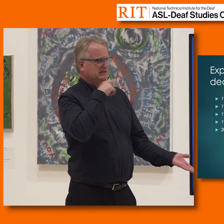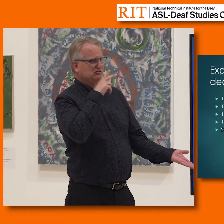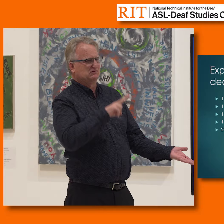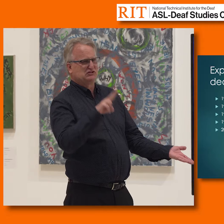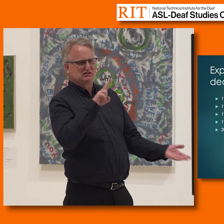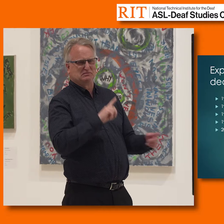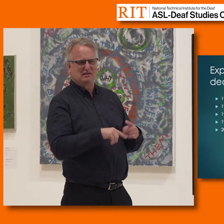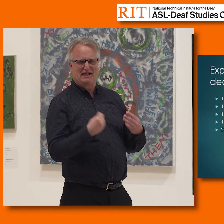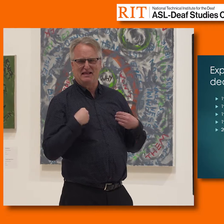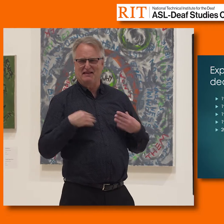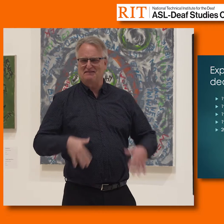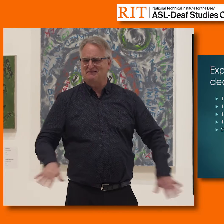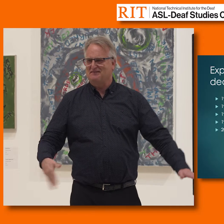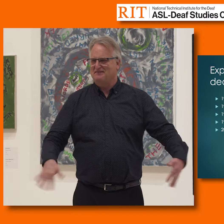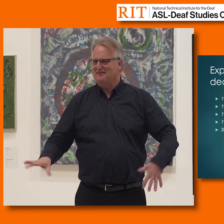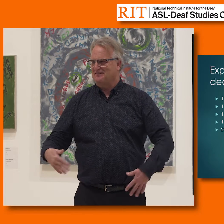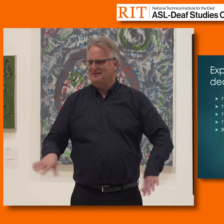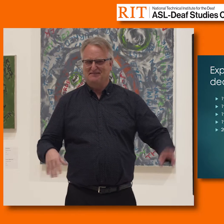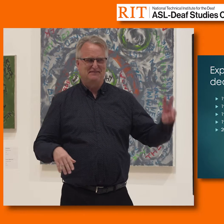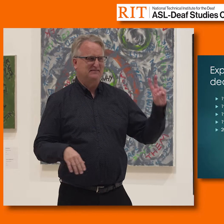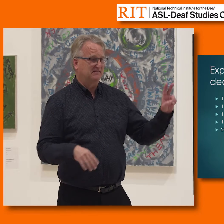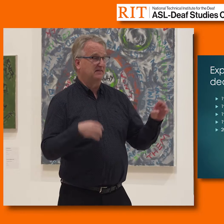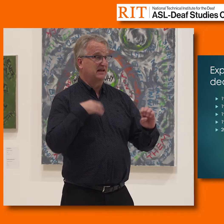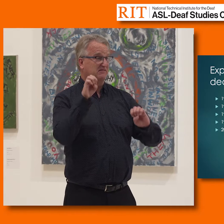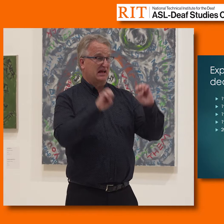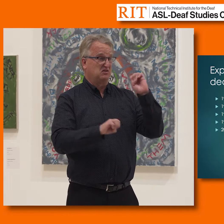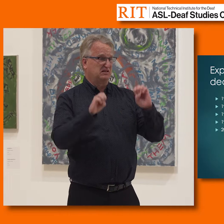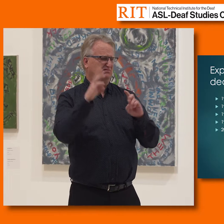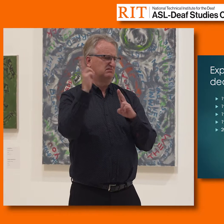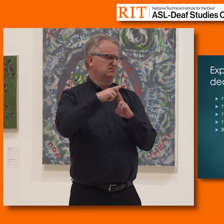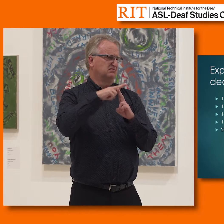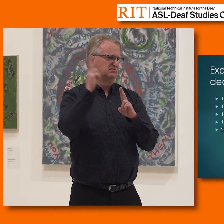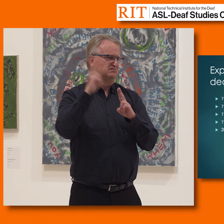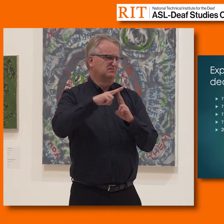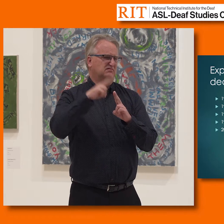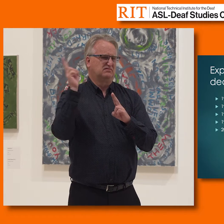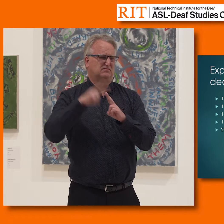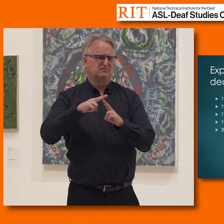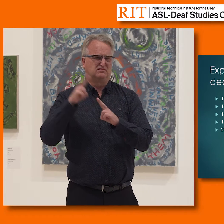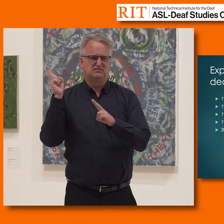That was a culture shock for me. And I was here at RIT, a very small environment.